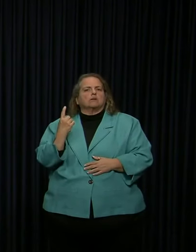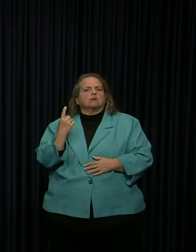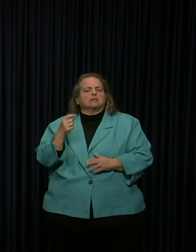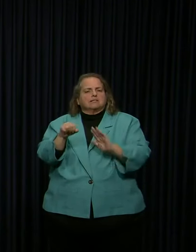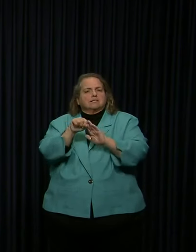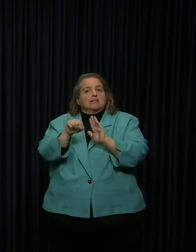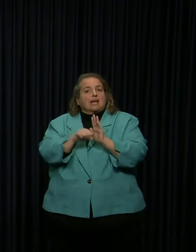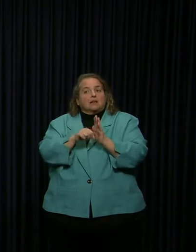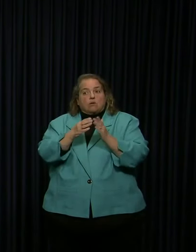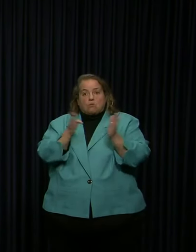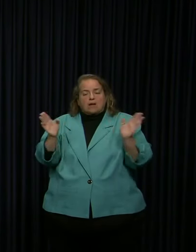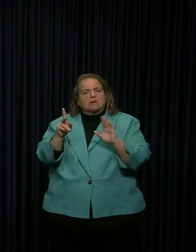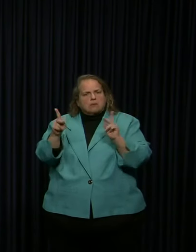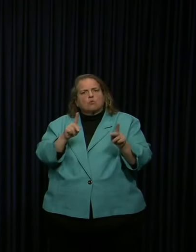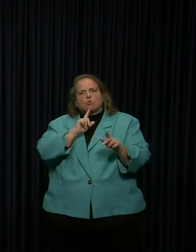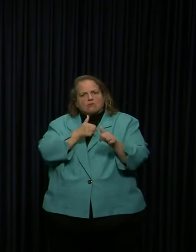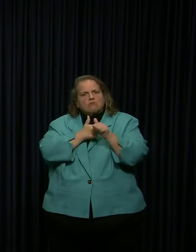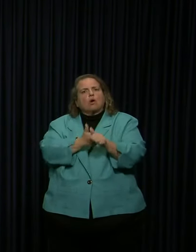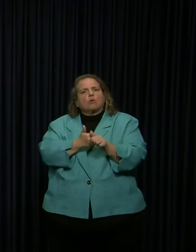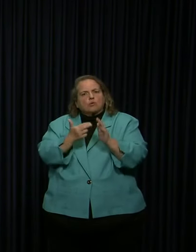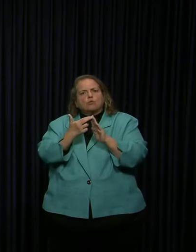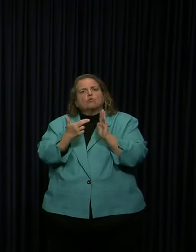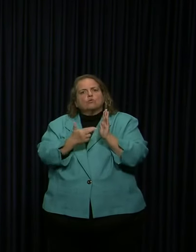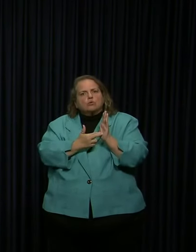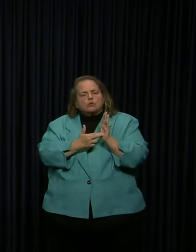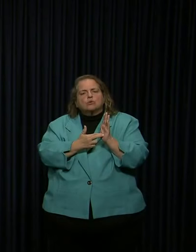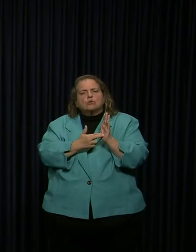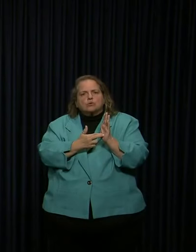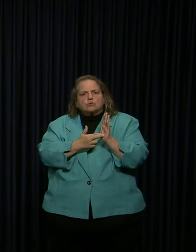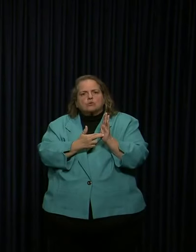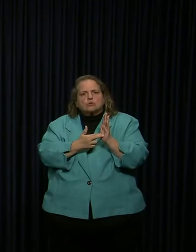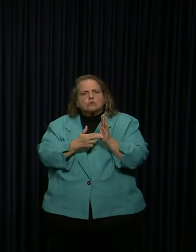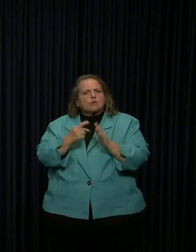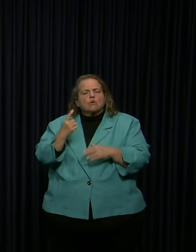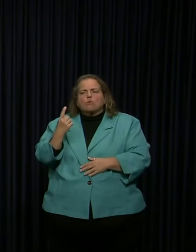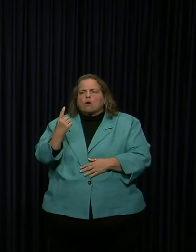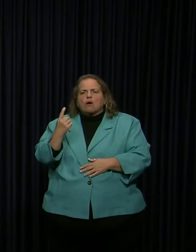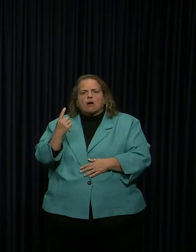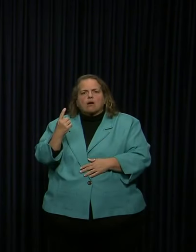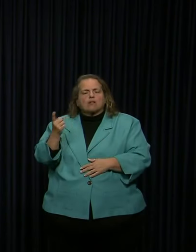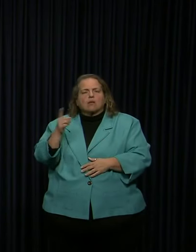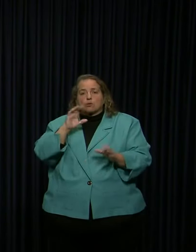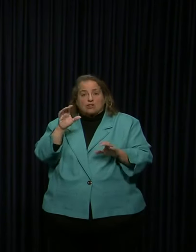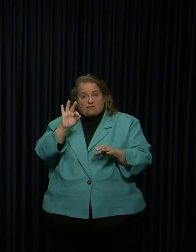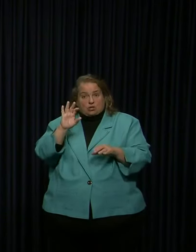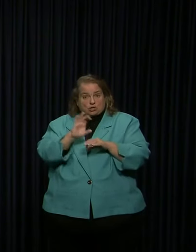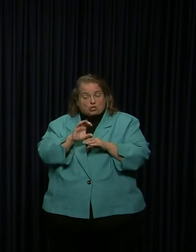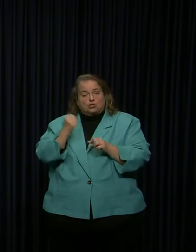STORIES OF MAYBE THE ONE OUT THERE. IT'S EVERYBODY ELSE THAT'S THE STORY.